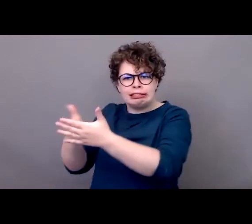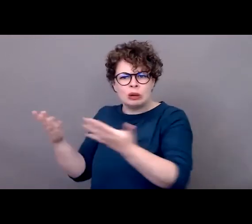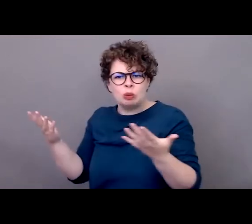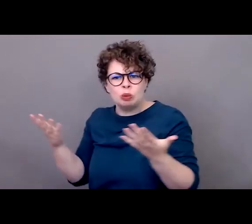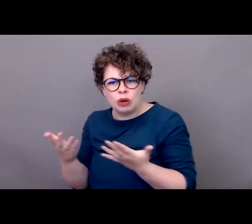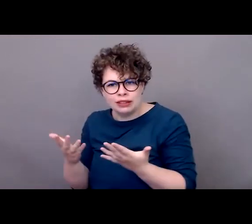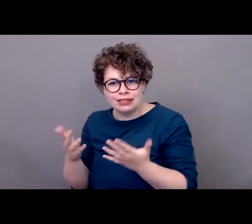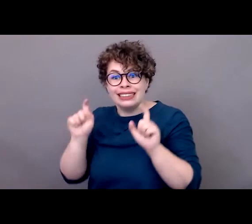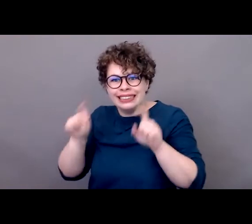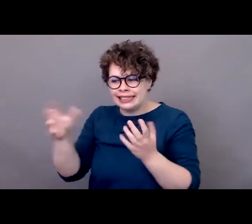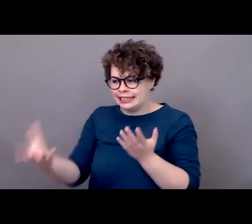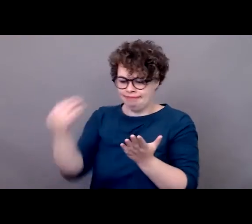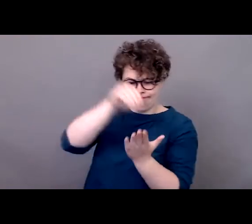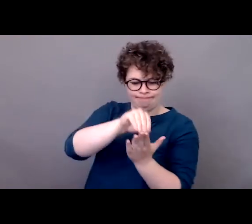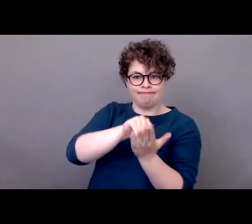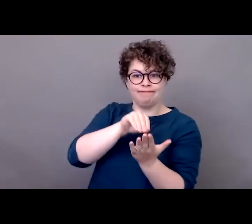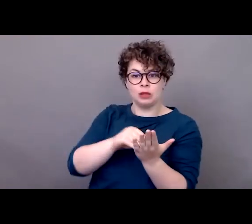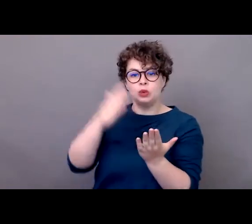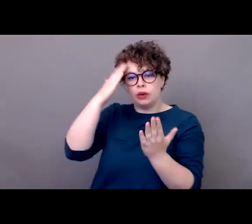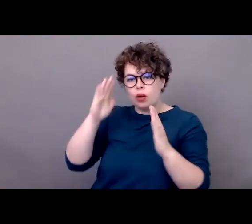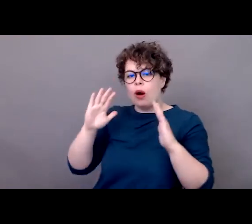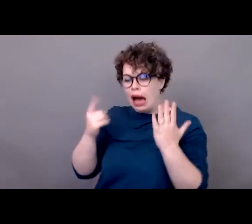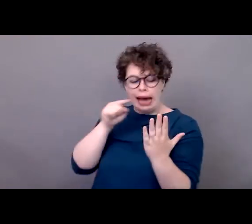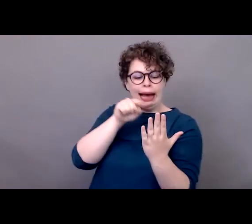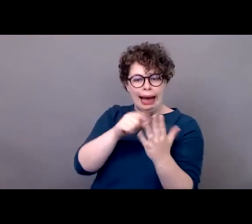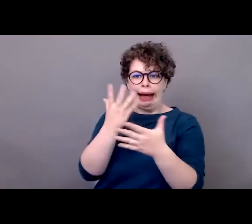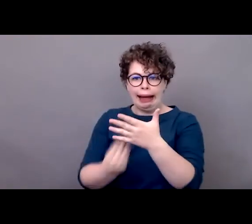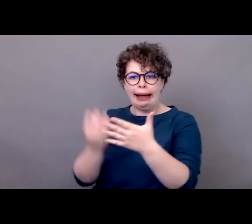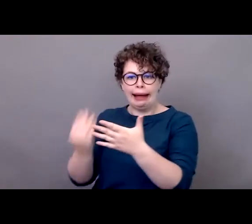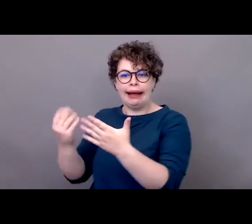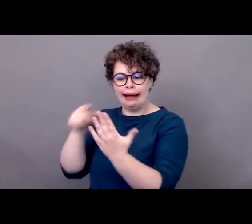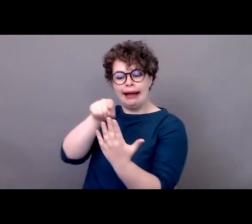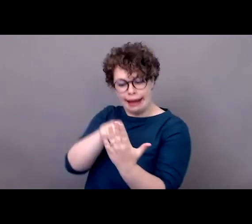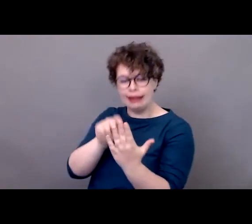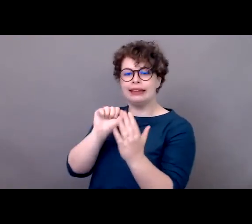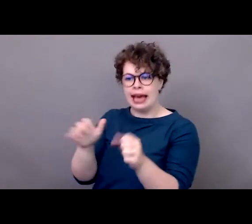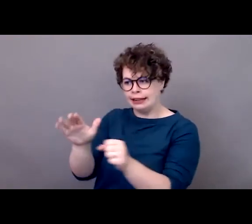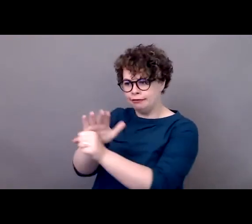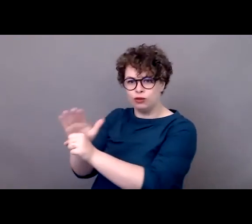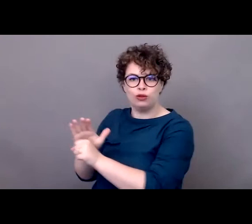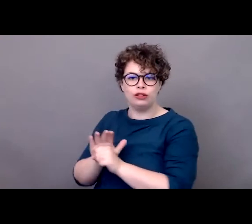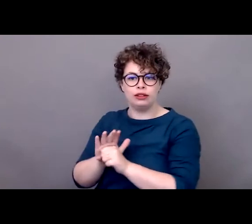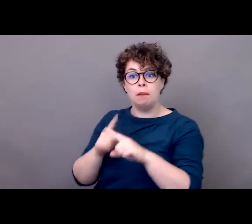to know what we should do and how. We need data to evaluate, to see whether what was implemented